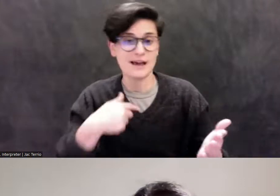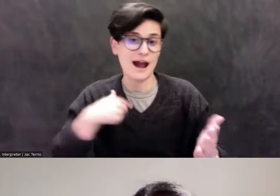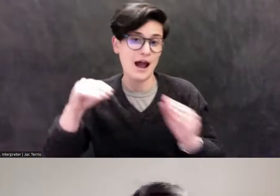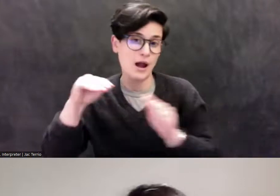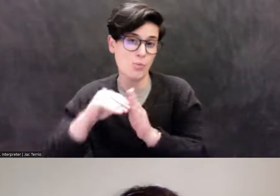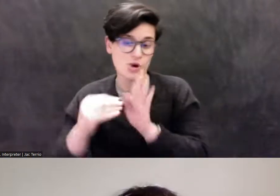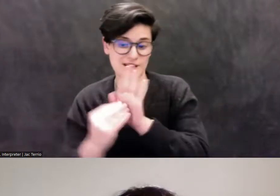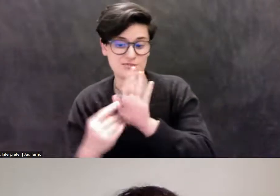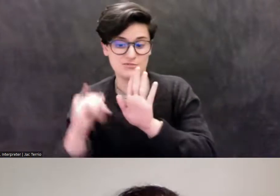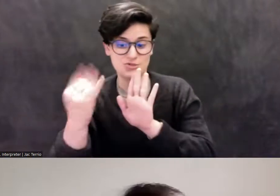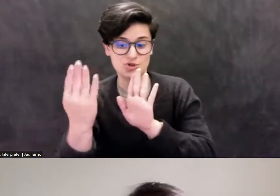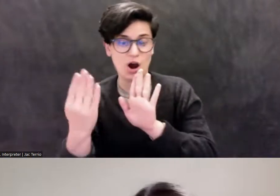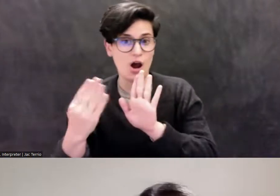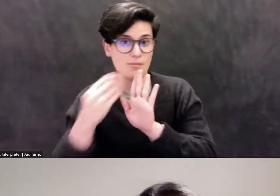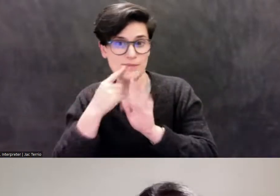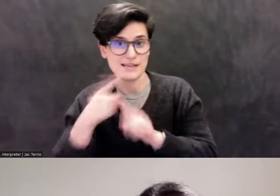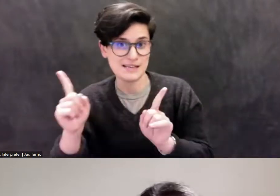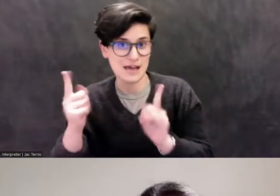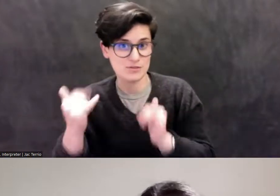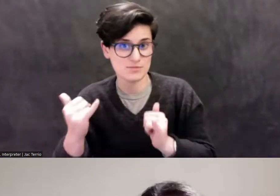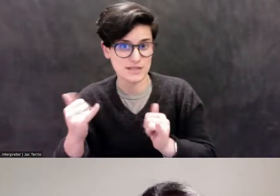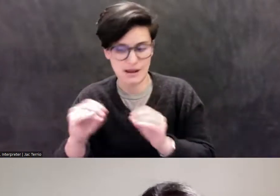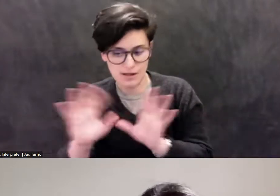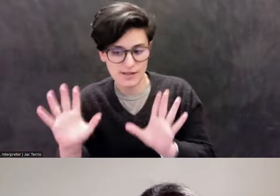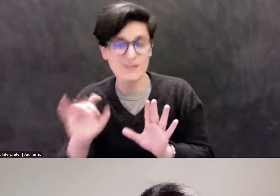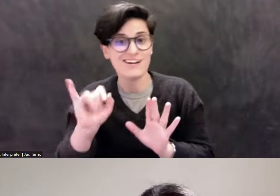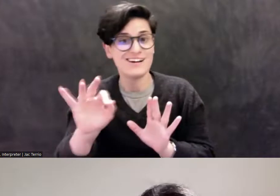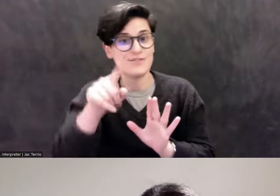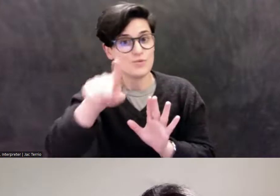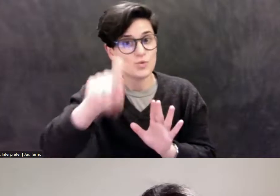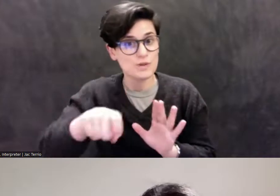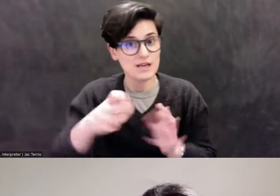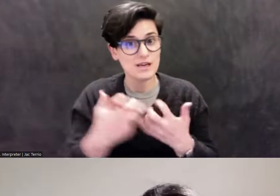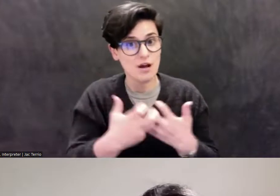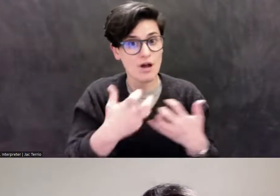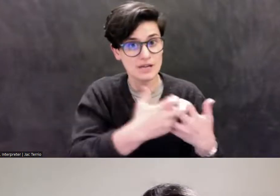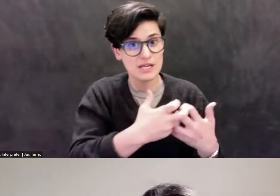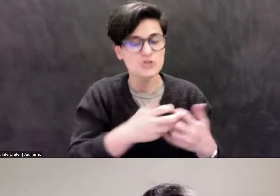if you need an accommodation. 15:58:20 This is how to how to request it.